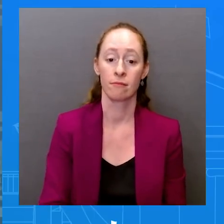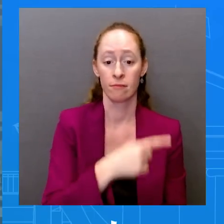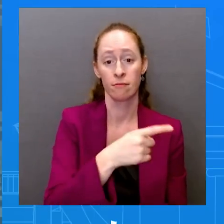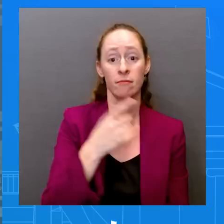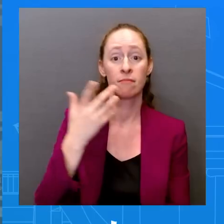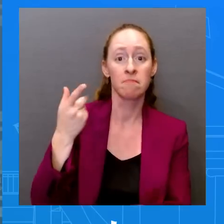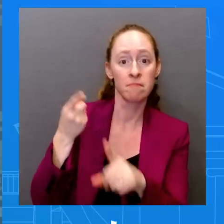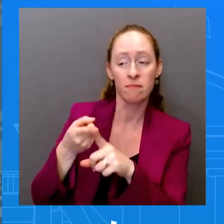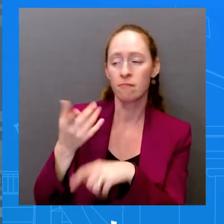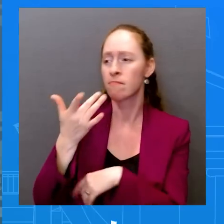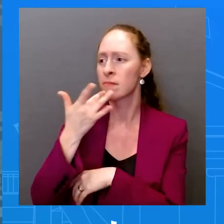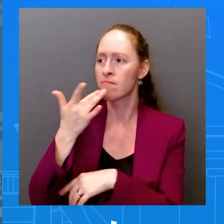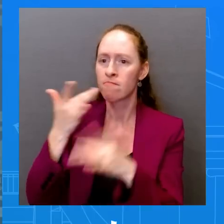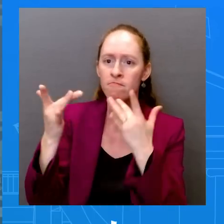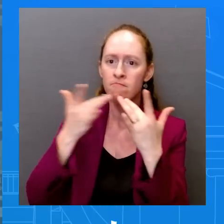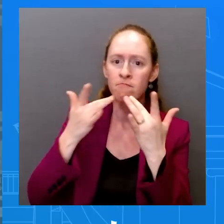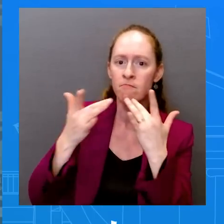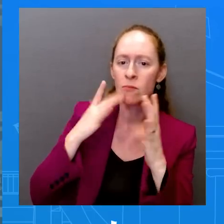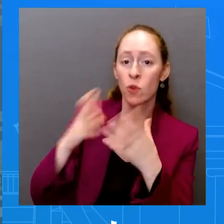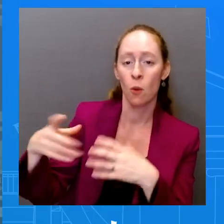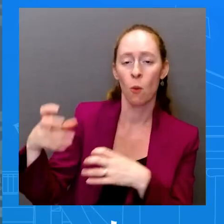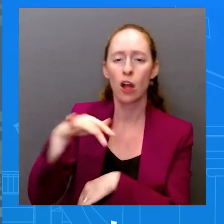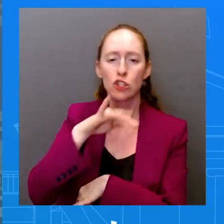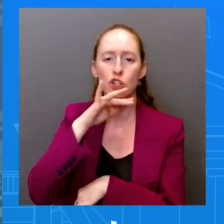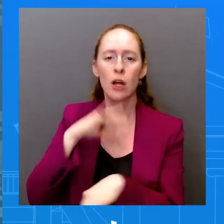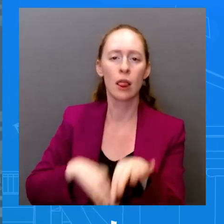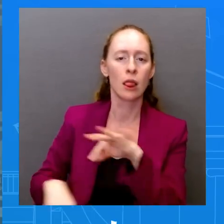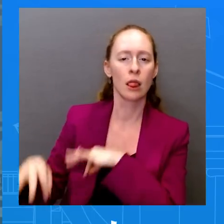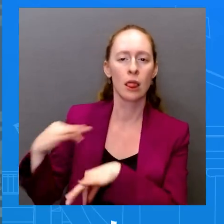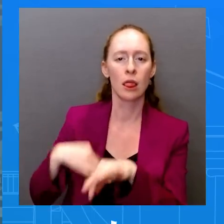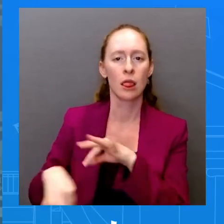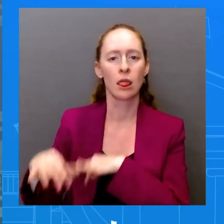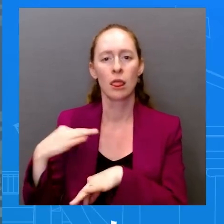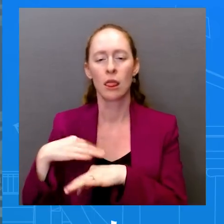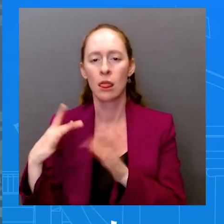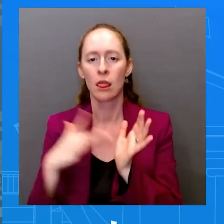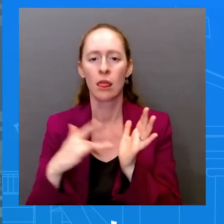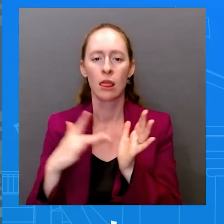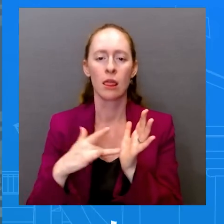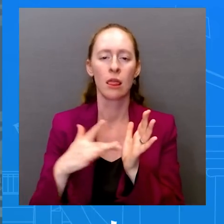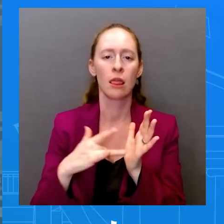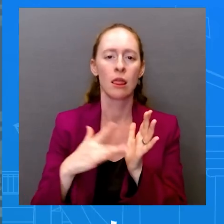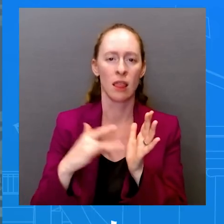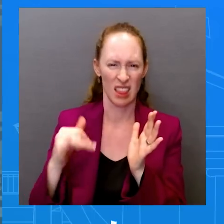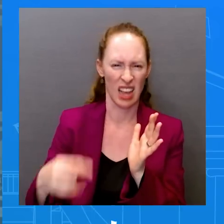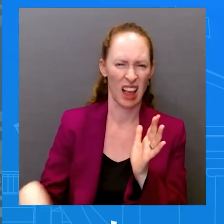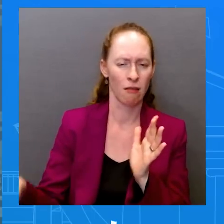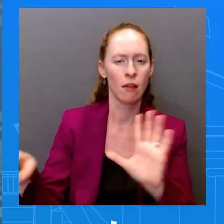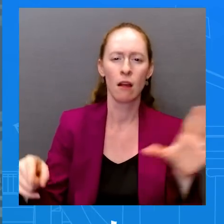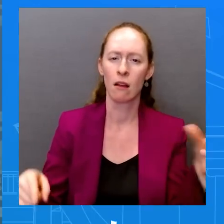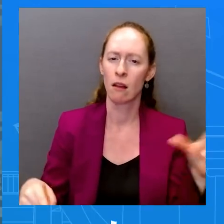lower cost for our seniors -- and also make a real effort in energy costs